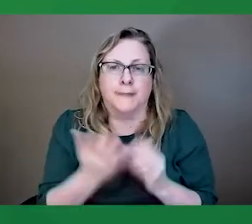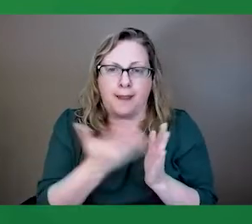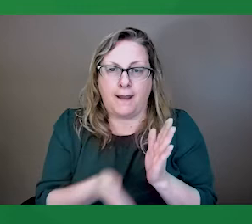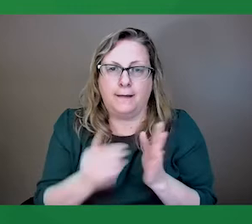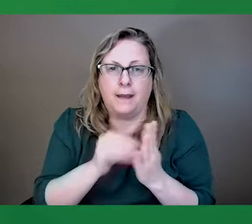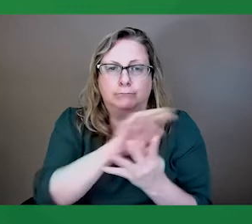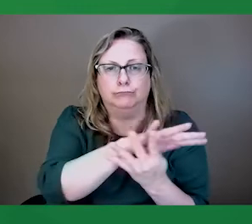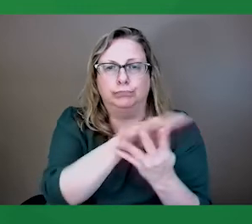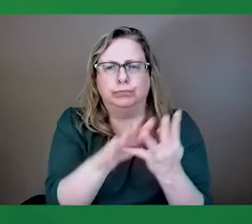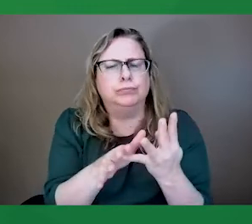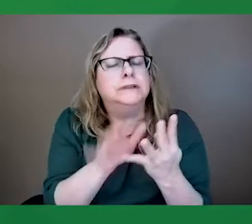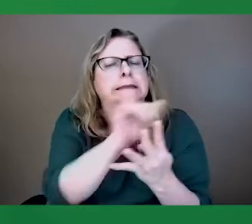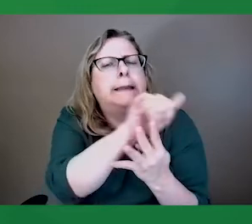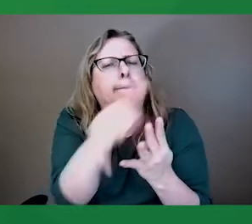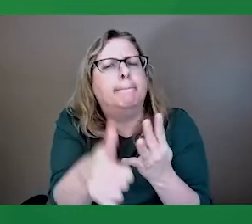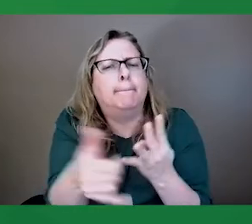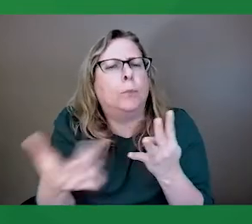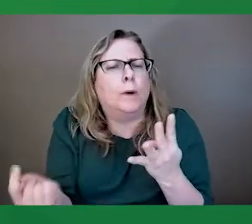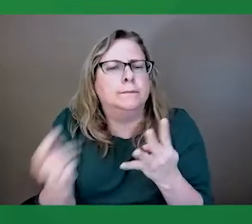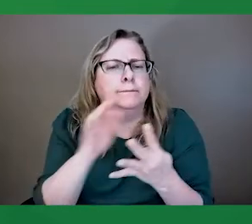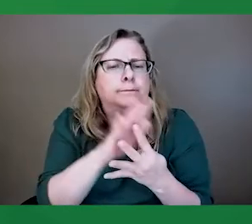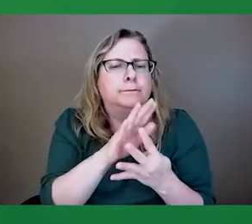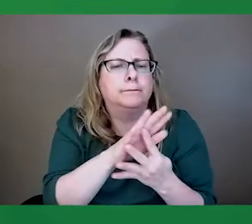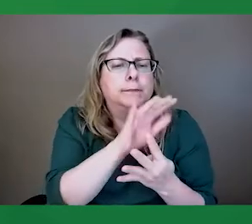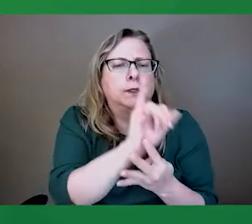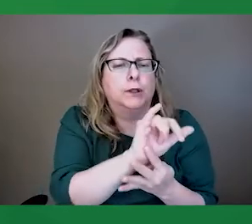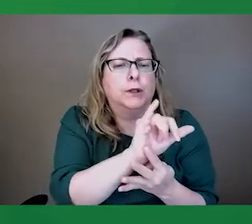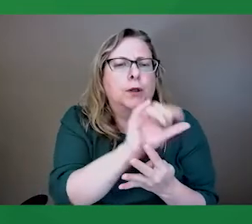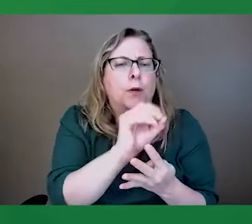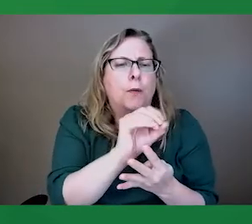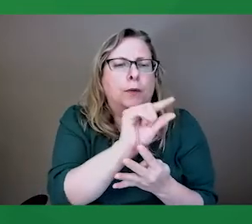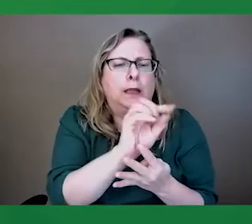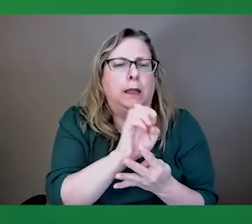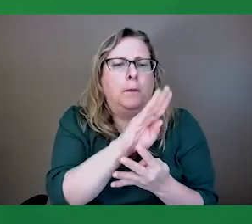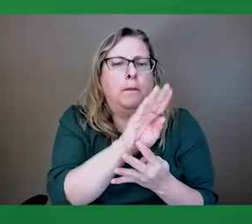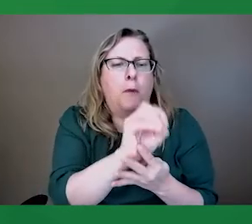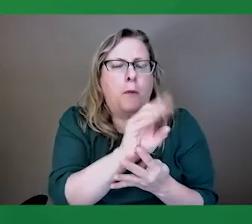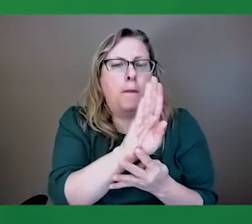Yogibo Beanbags, Otter.ai voice notes app, Apple Pay